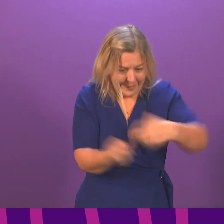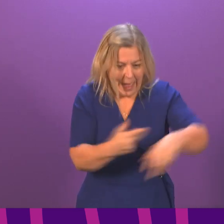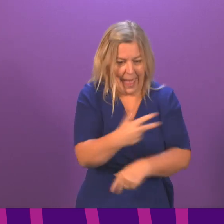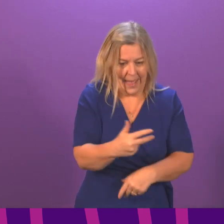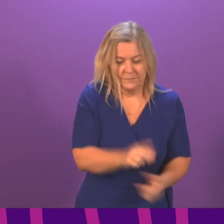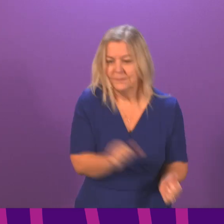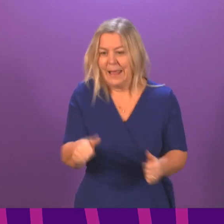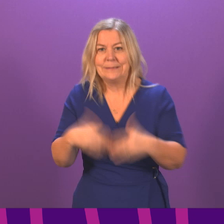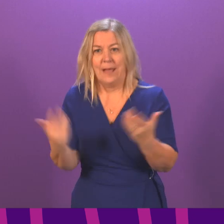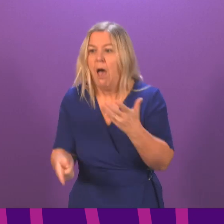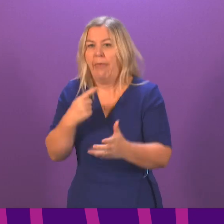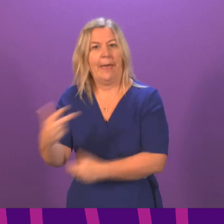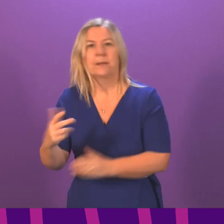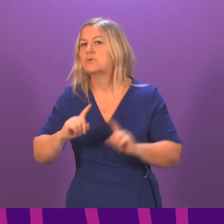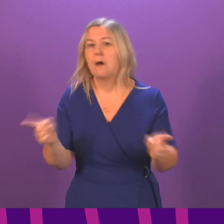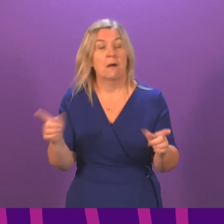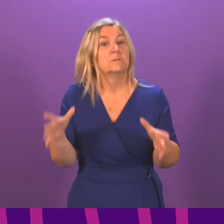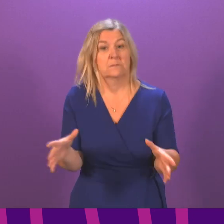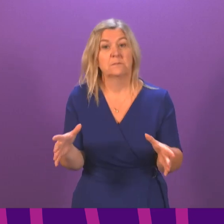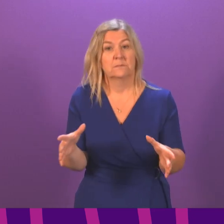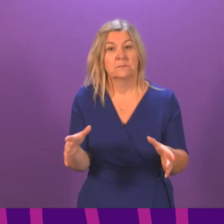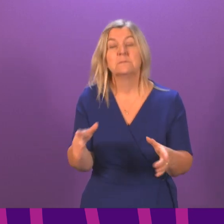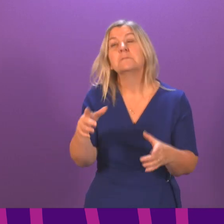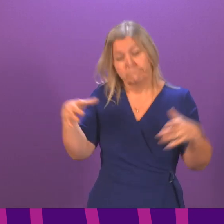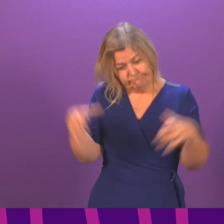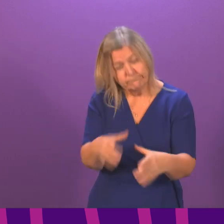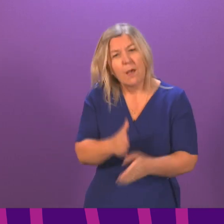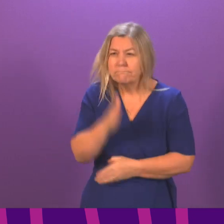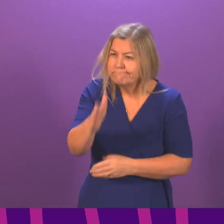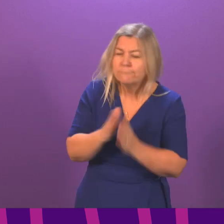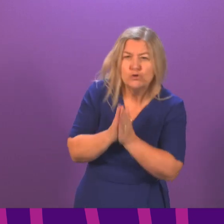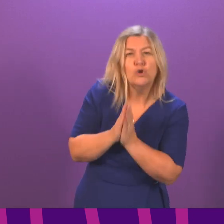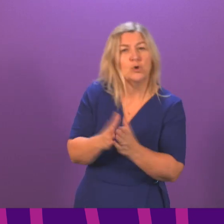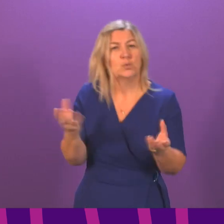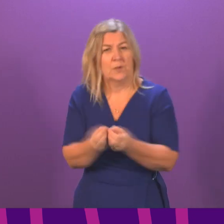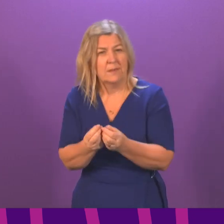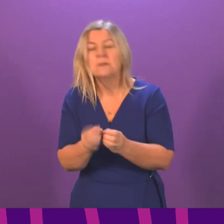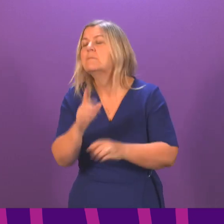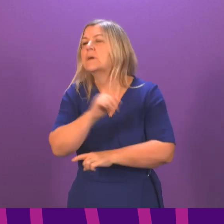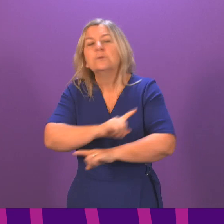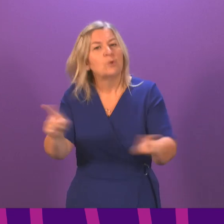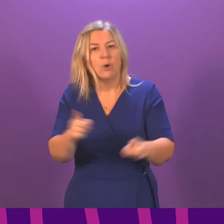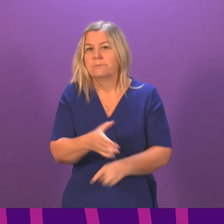in bubbles can meet outside or go to a place of worship together, but they must not use hospitality together or go shopping together.